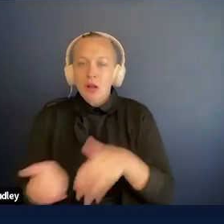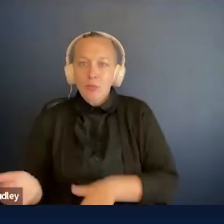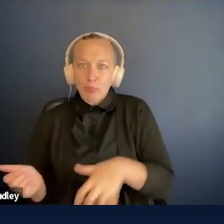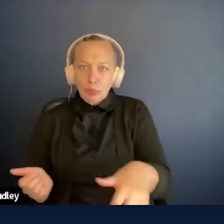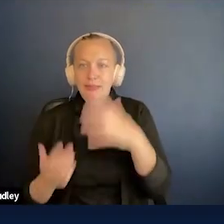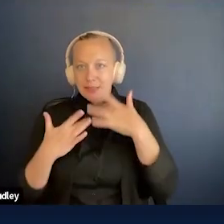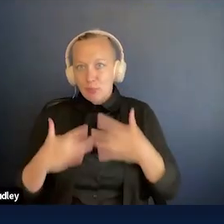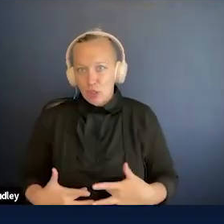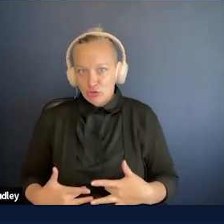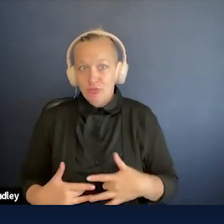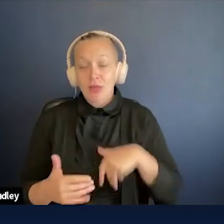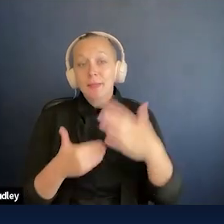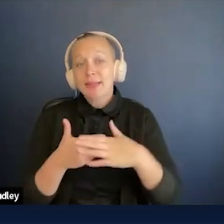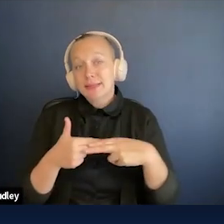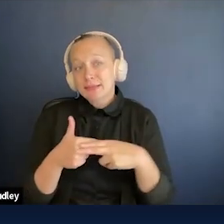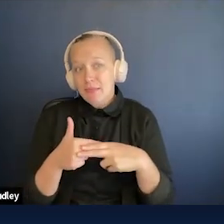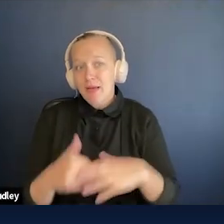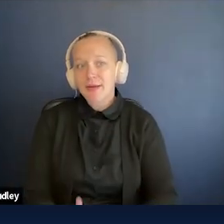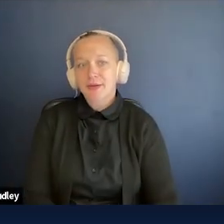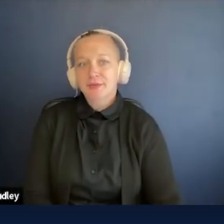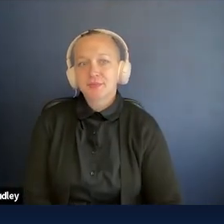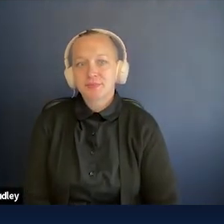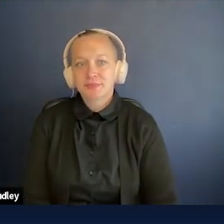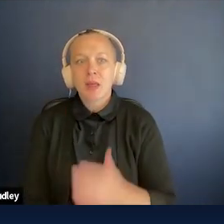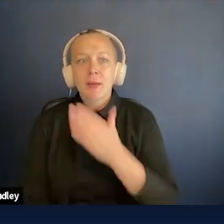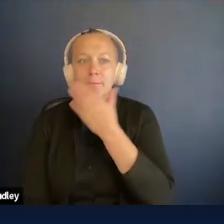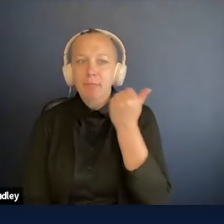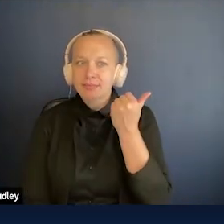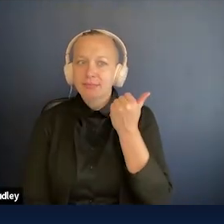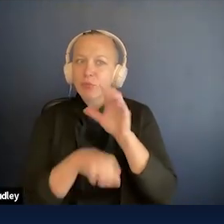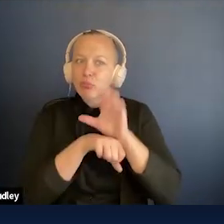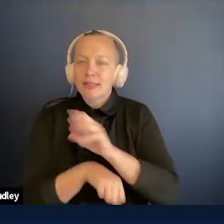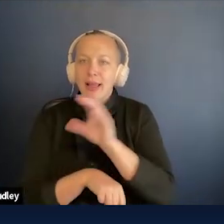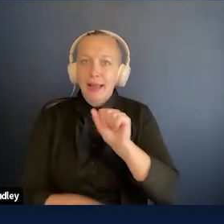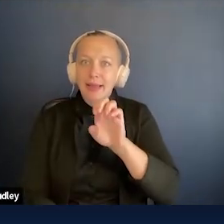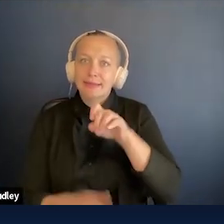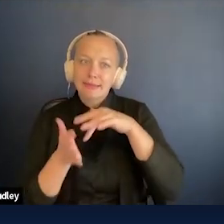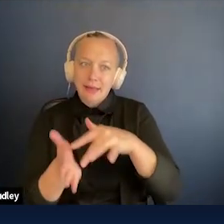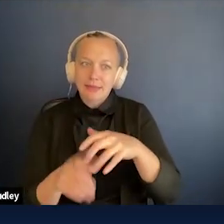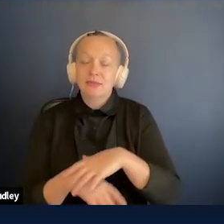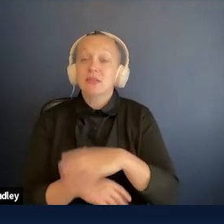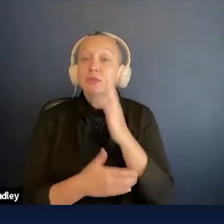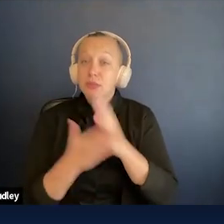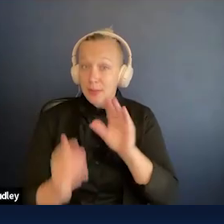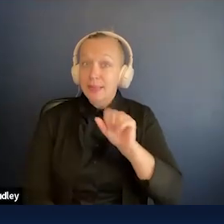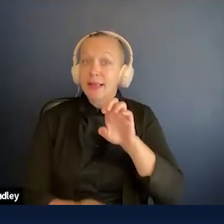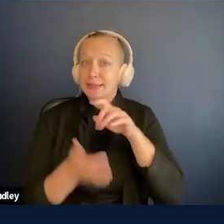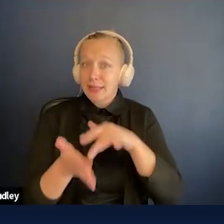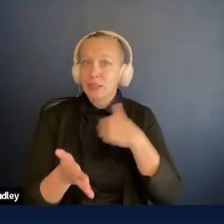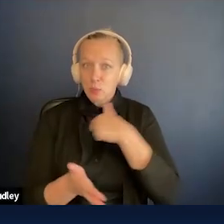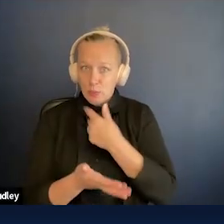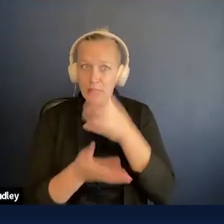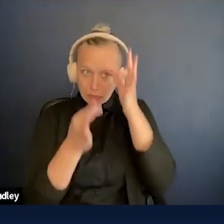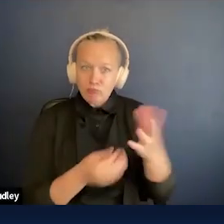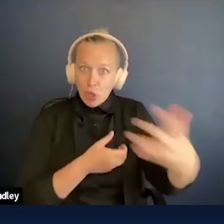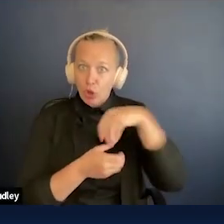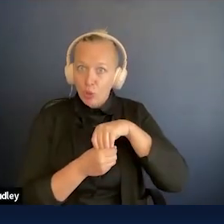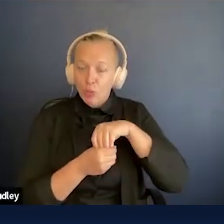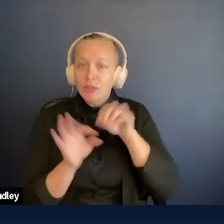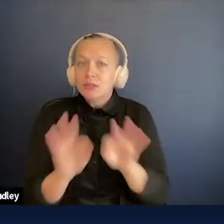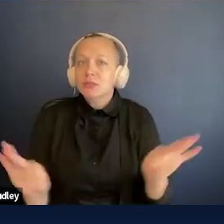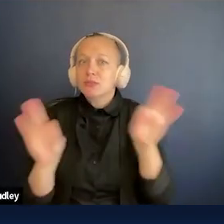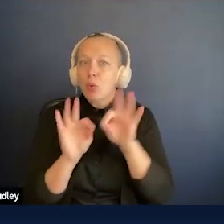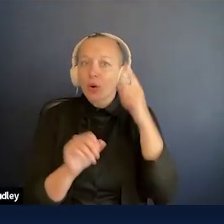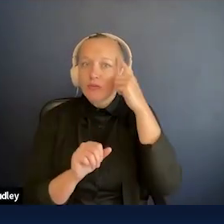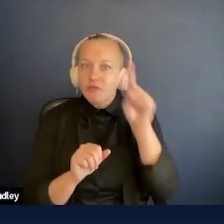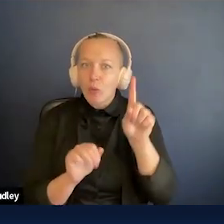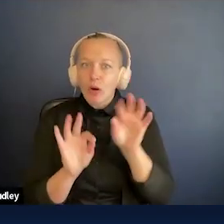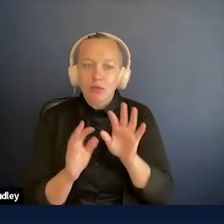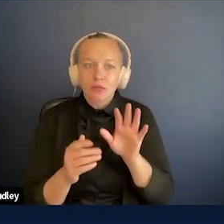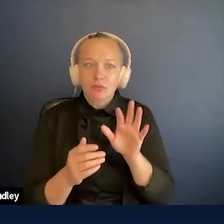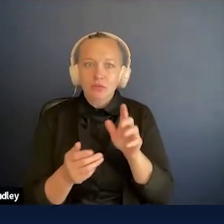And then the next slide, um, so best practice and case study, there were a couple of case studies that we decided to include, and you kind of… Highlight the importance of tailor, um, care and creative use of sign language.